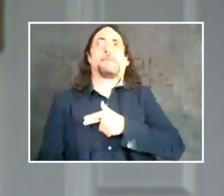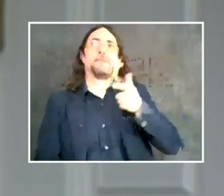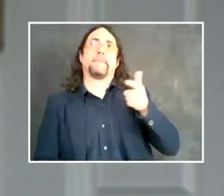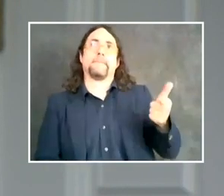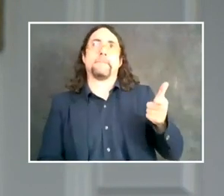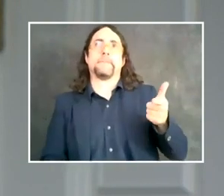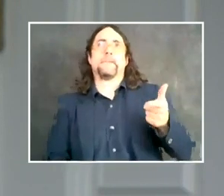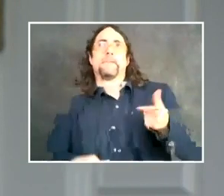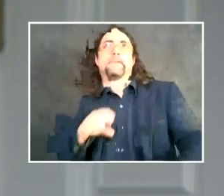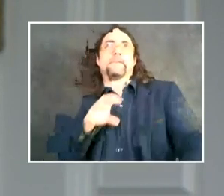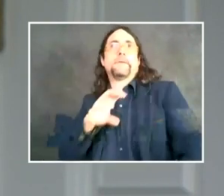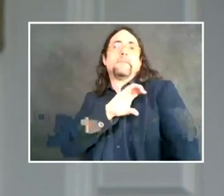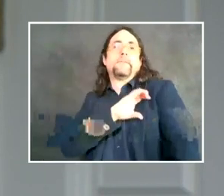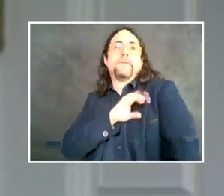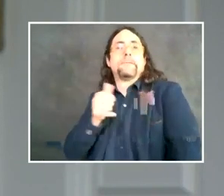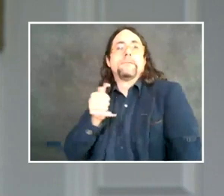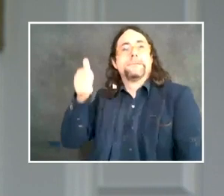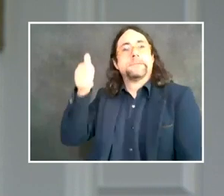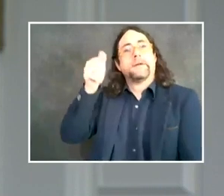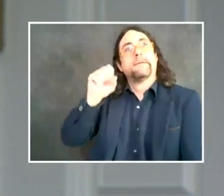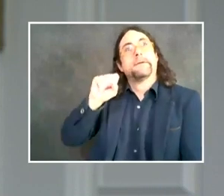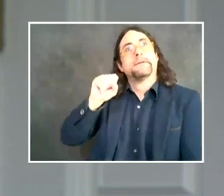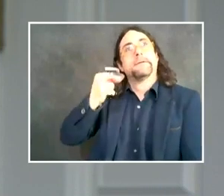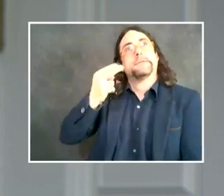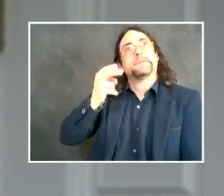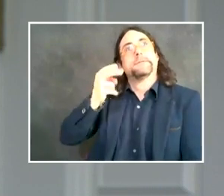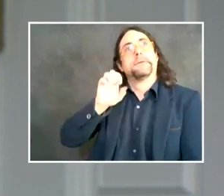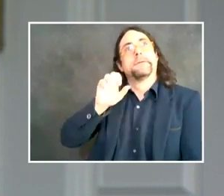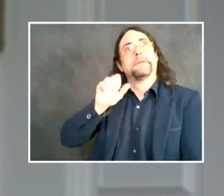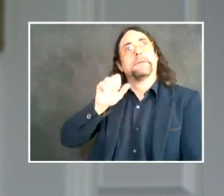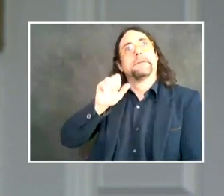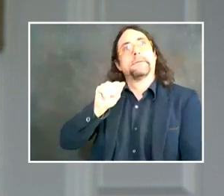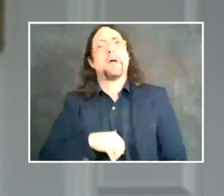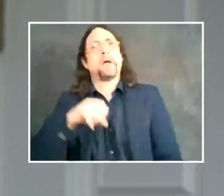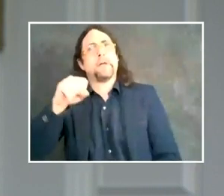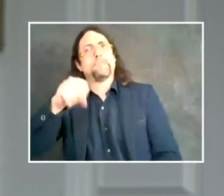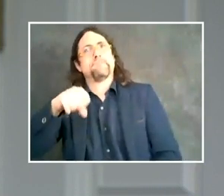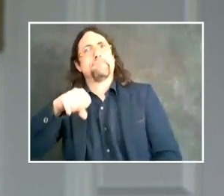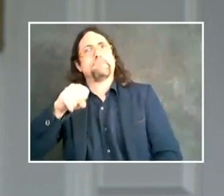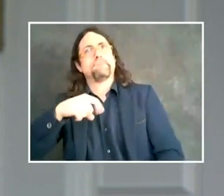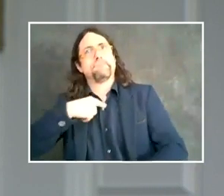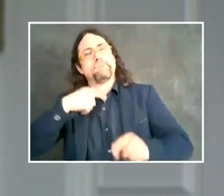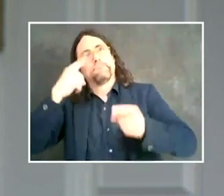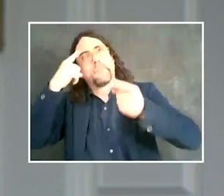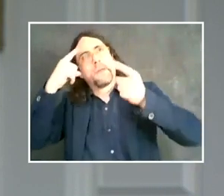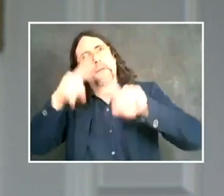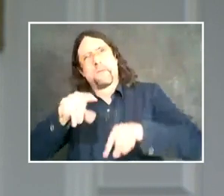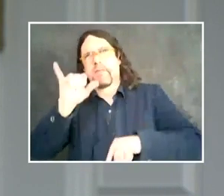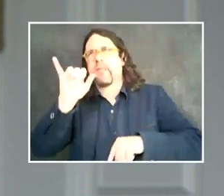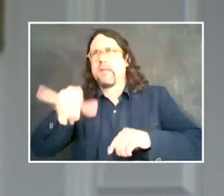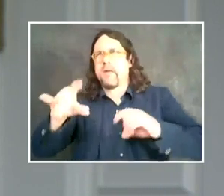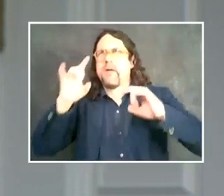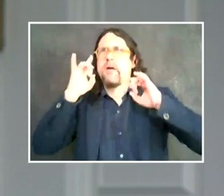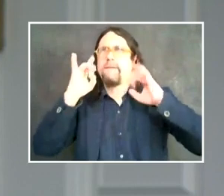INCIDENT, WHAT TROUBLES ME MOST IS AS A DEPARTMENT, AS A CITY, WE HAVE BEEN THROUGH A LOT